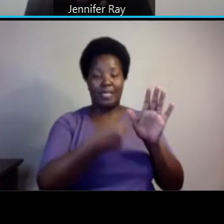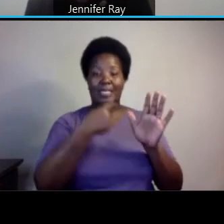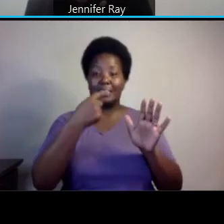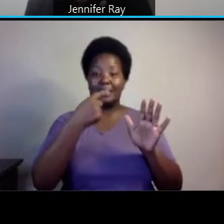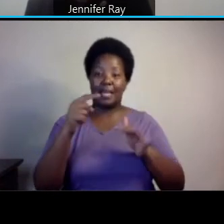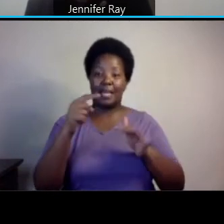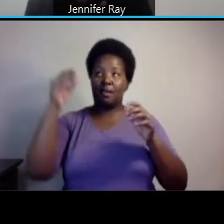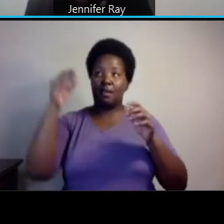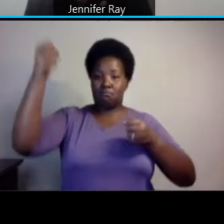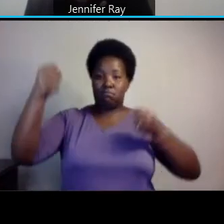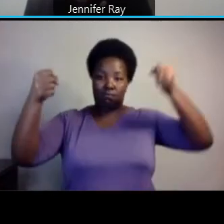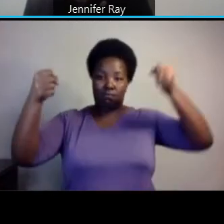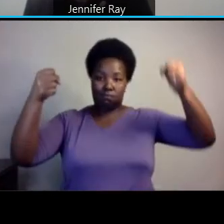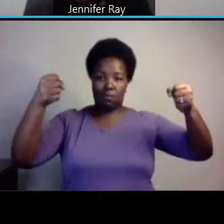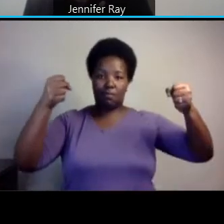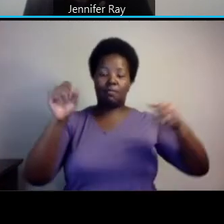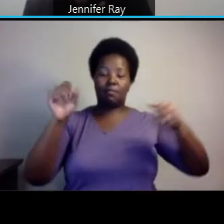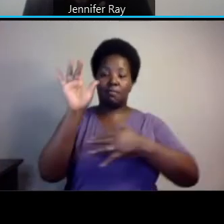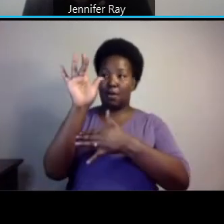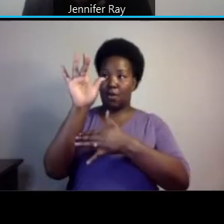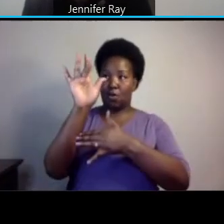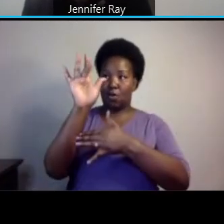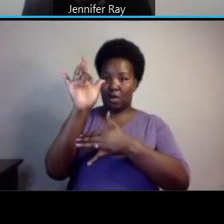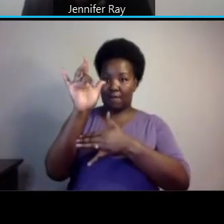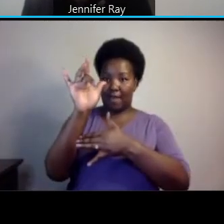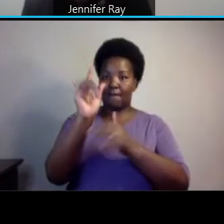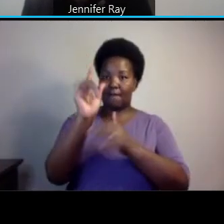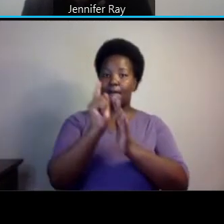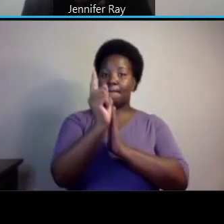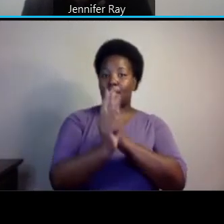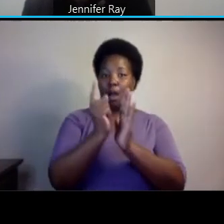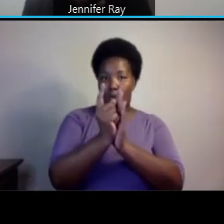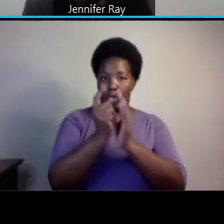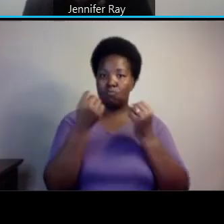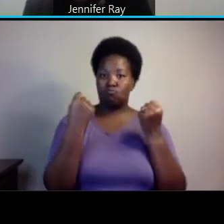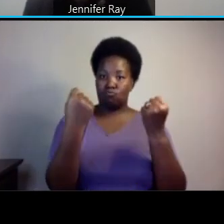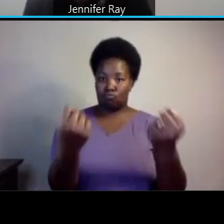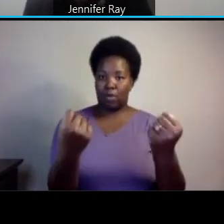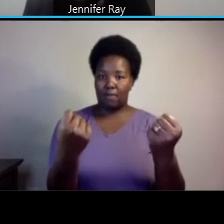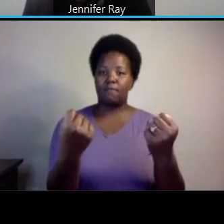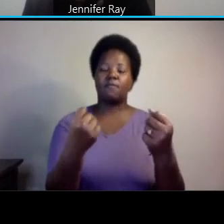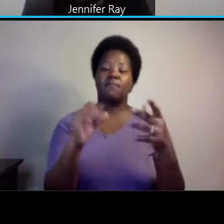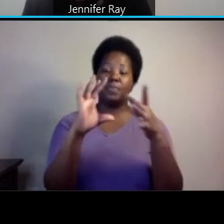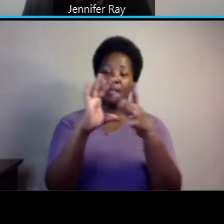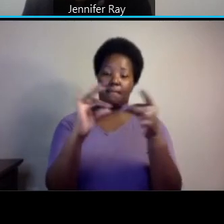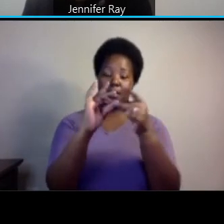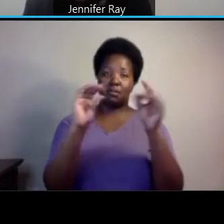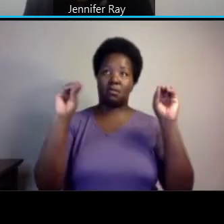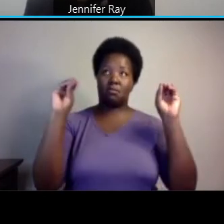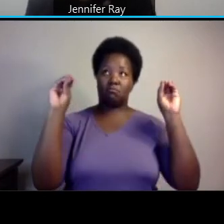word messages in each lane the lane widths on the bridge deck are not being altered on this design